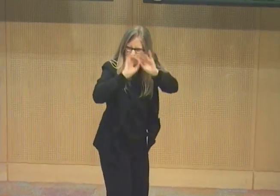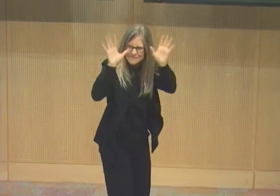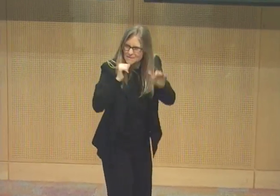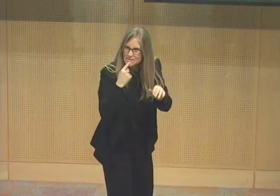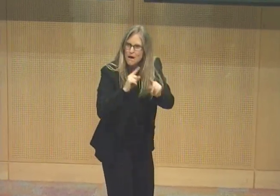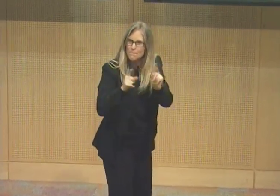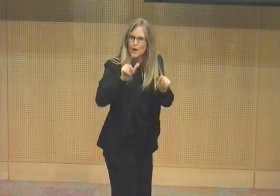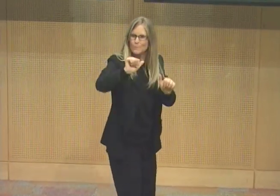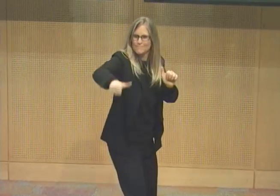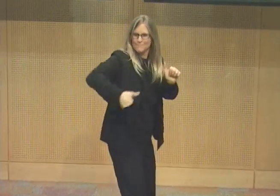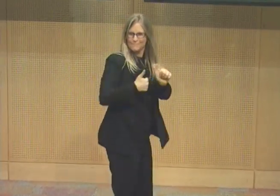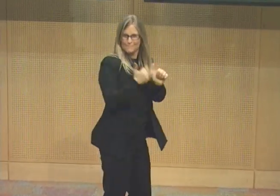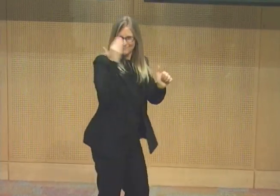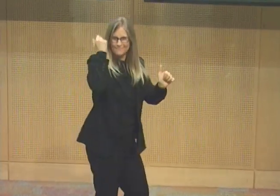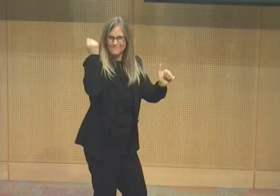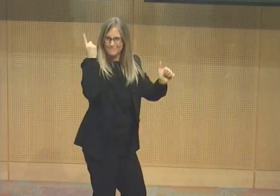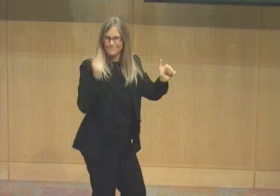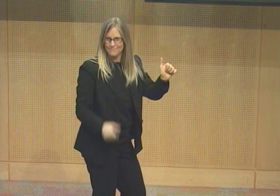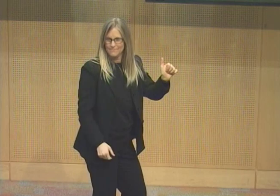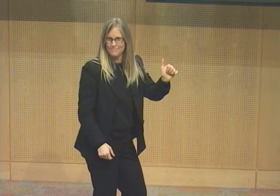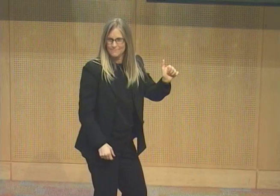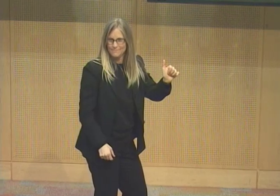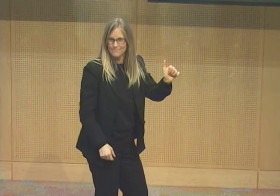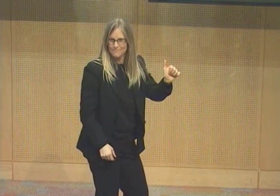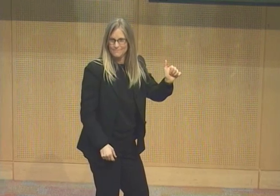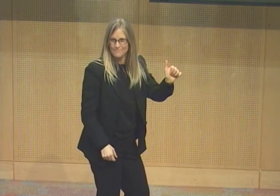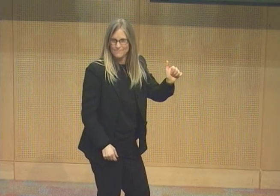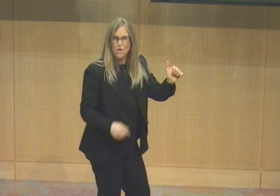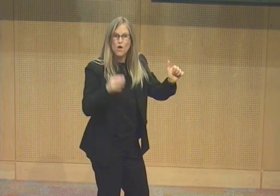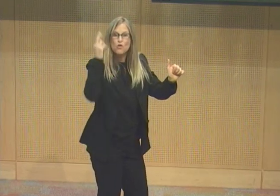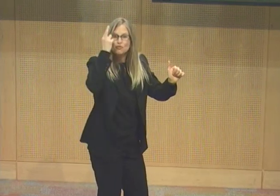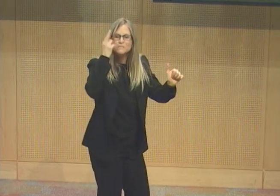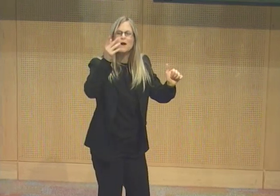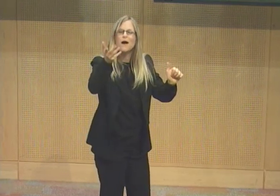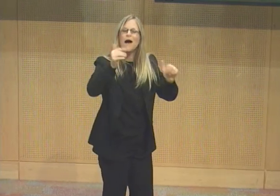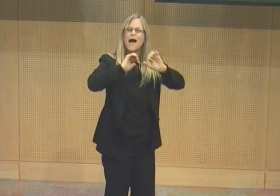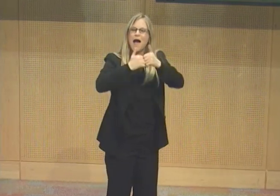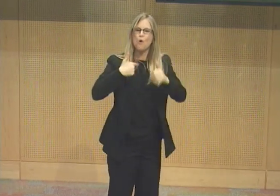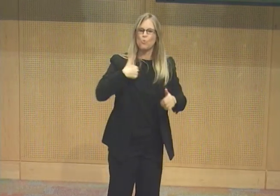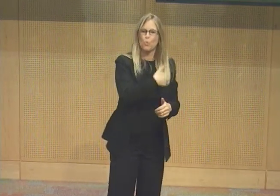in those 3 sentences, but the implied meaning is understood,